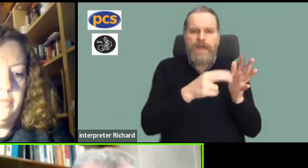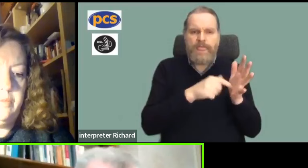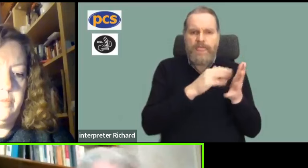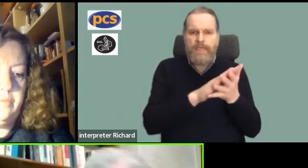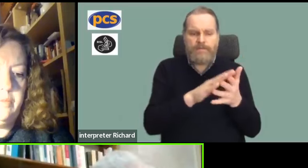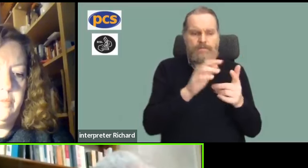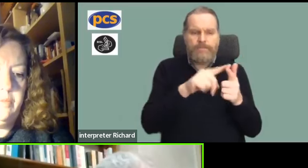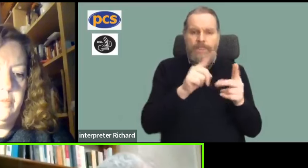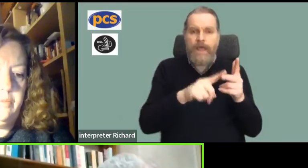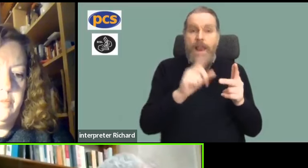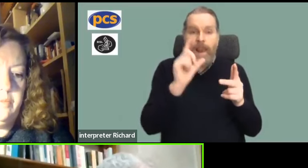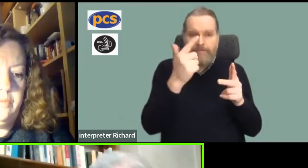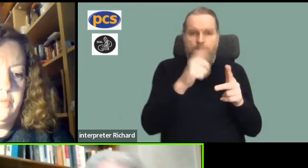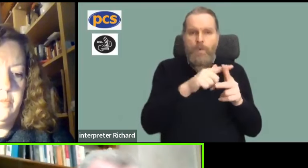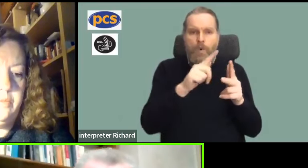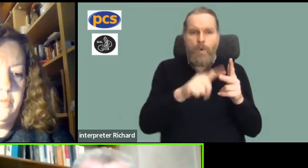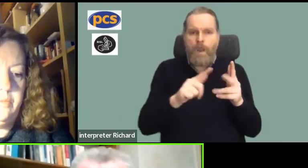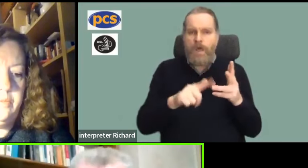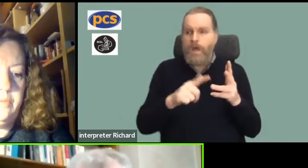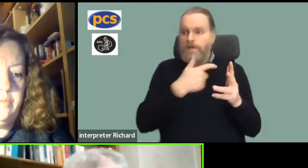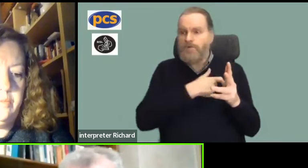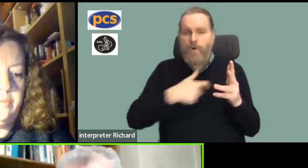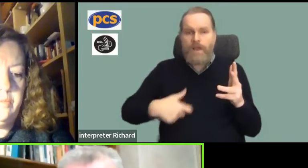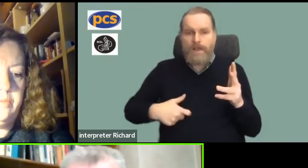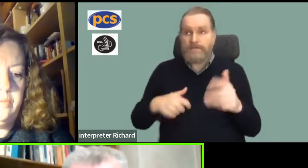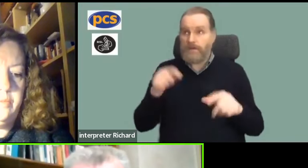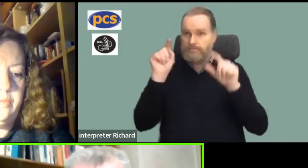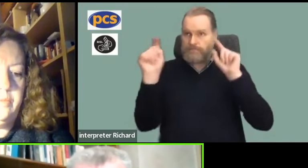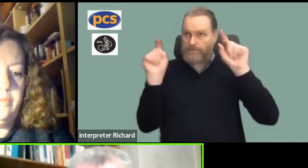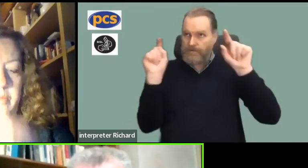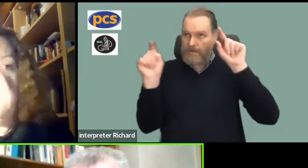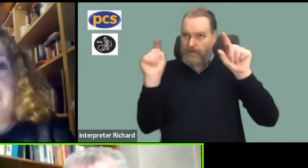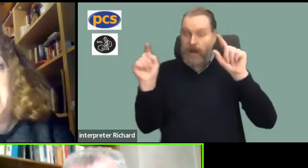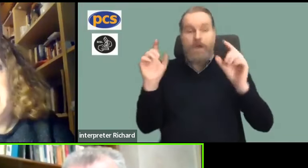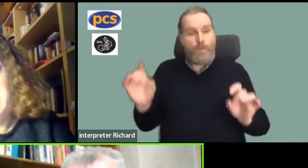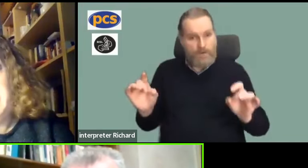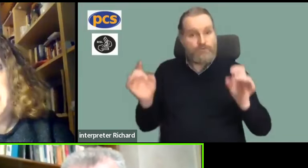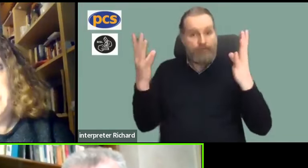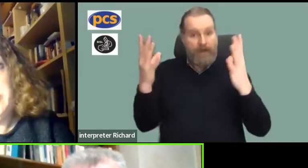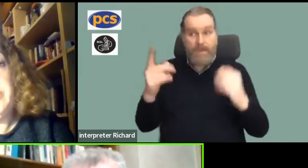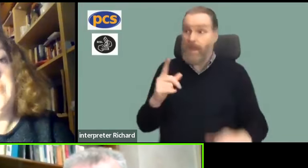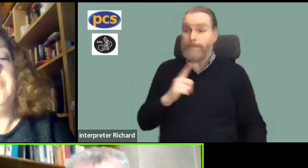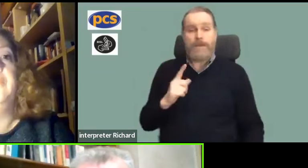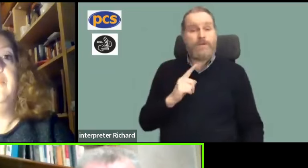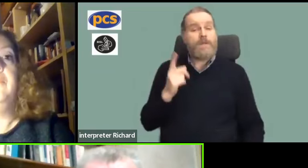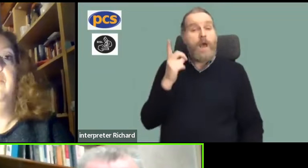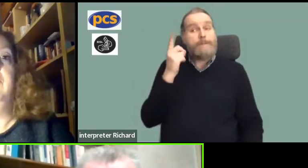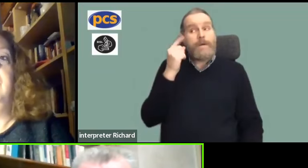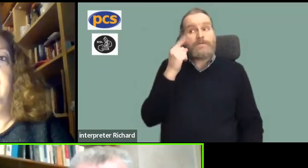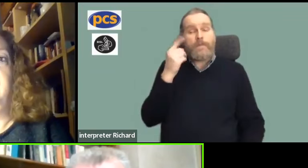In Talks death and live some Liverpool job centers, and in Doncaster and other close Doncaster and other close areas in South York shire shire, taking action shire, taking action because